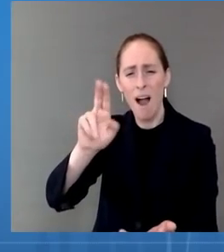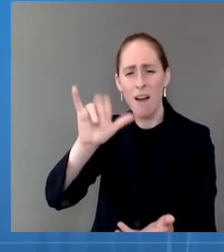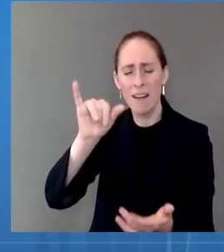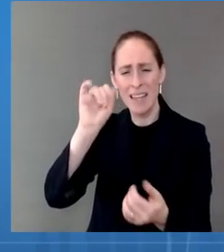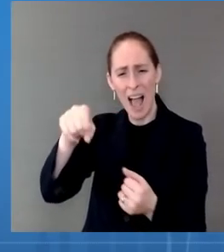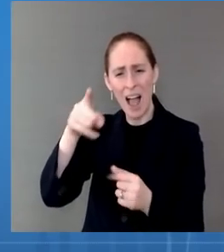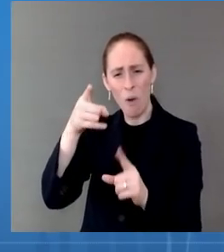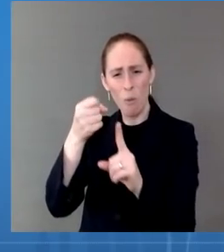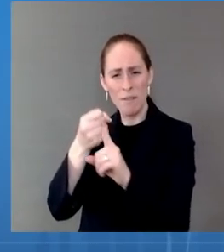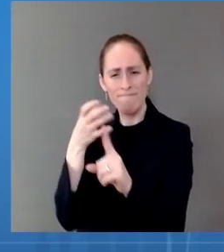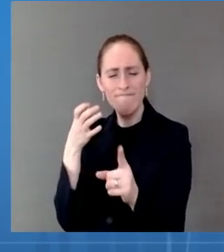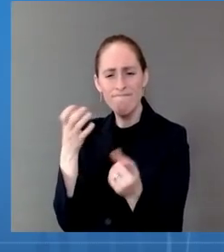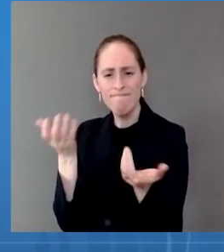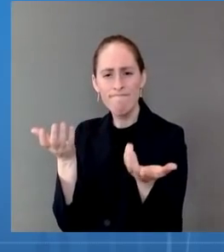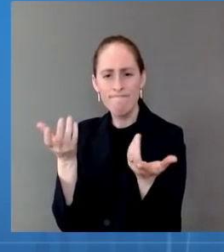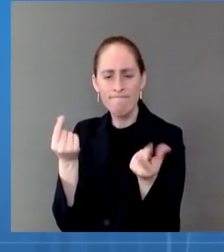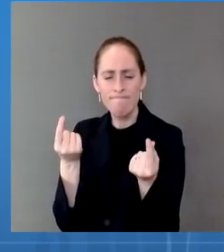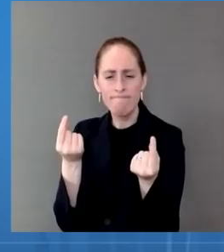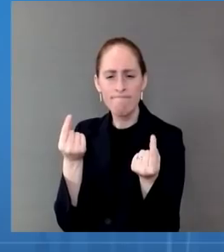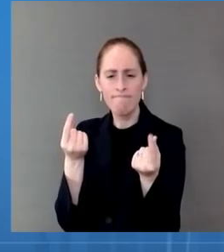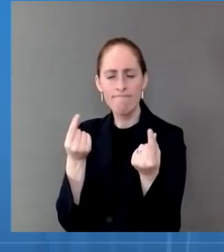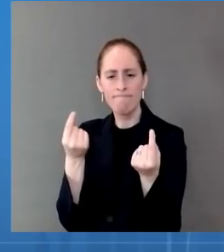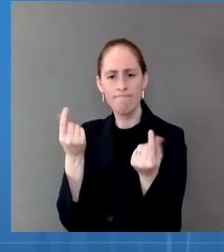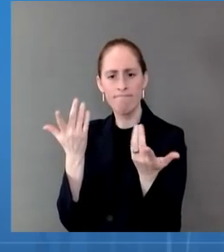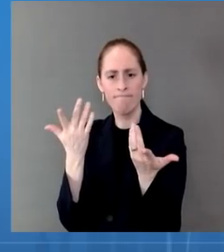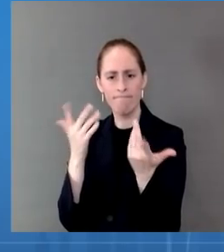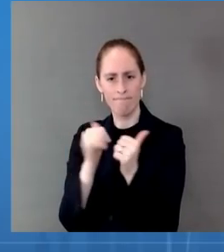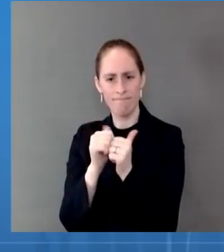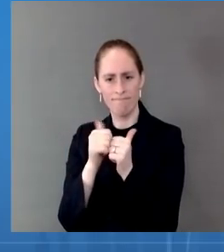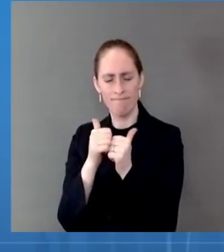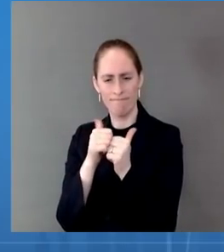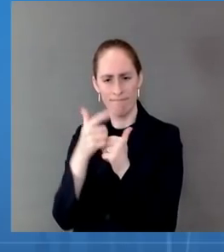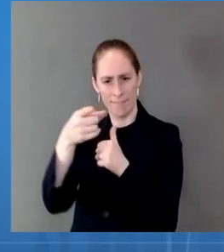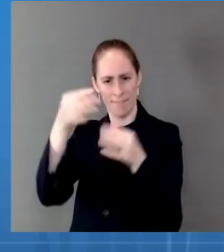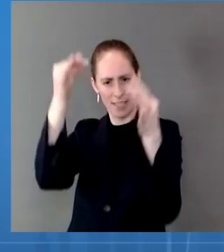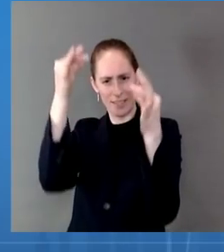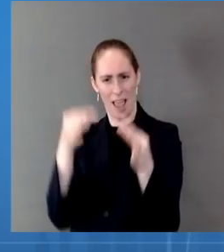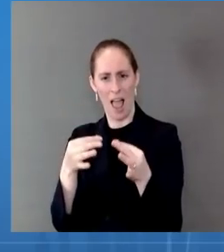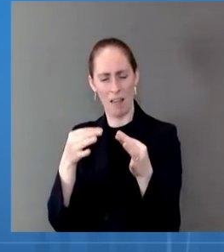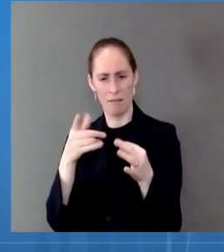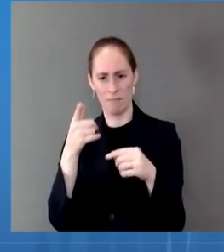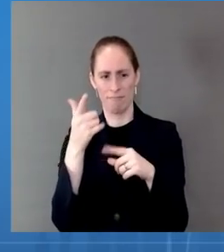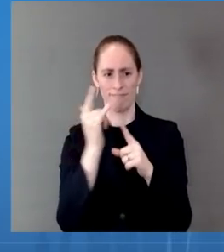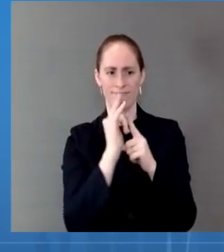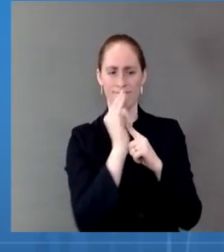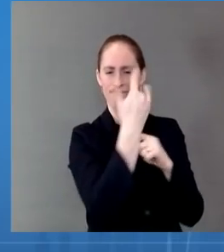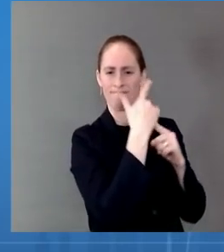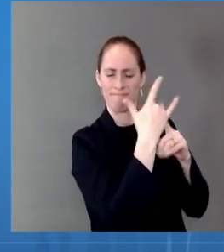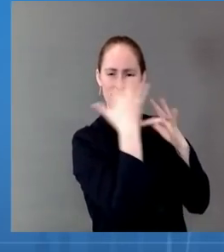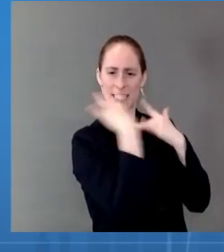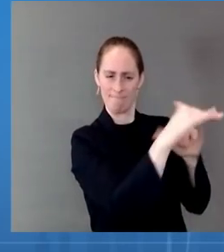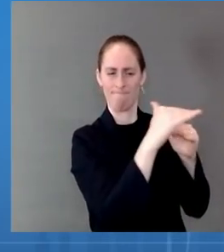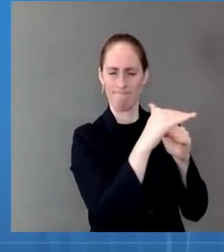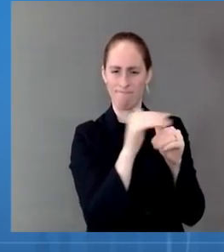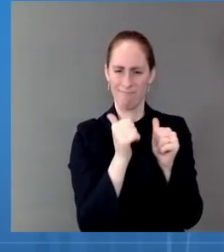Dr. Fauci, Dr. Walensky What broad advice would you give right now to families who are planning to travel